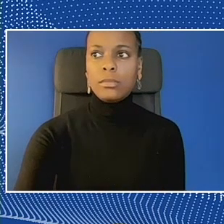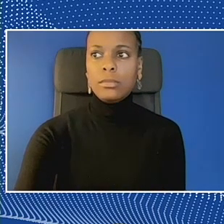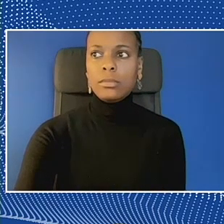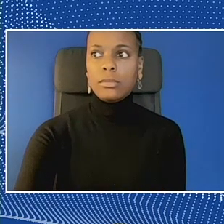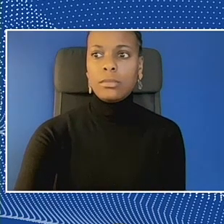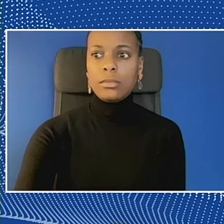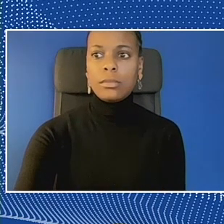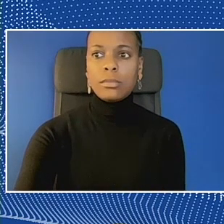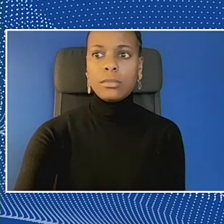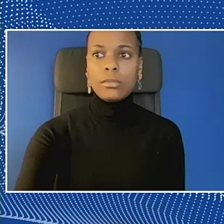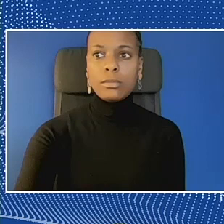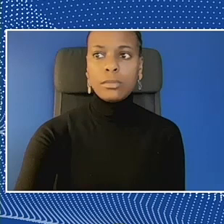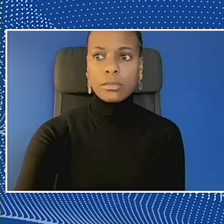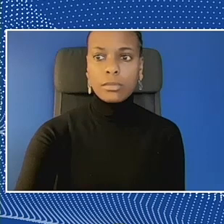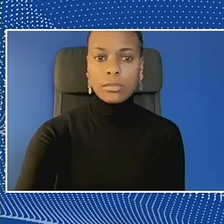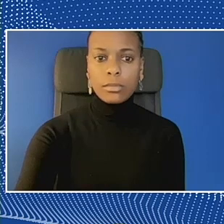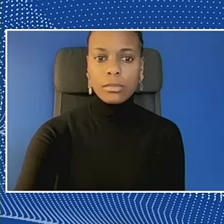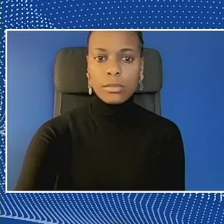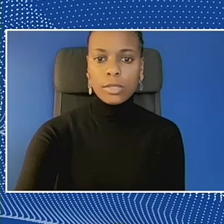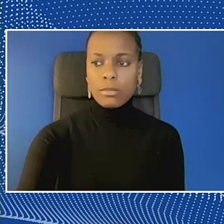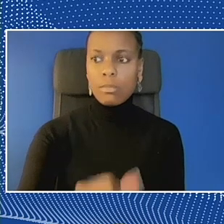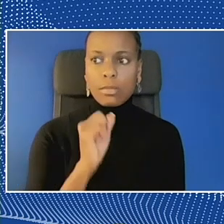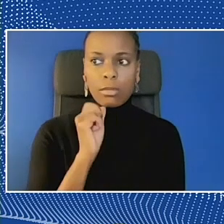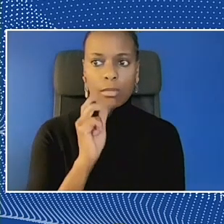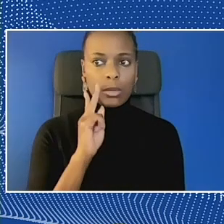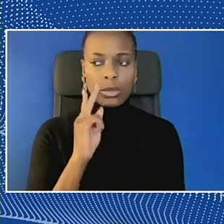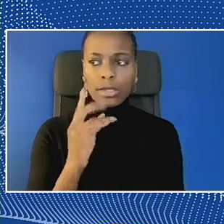I'm not seeing an immediate response to your question, Ashley.